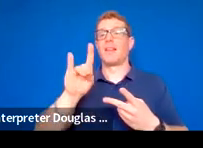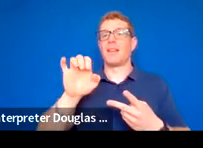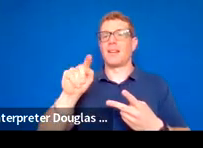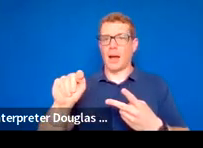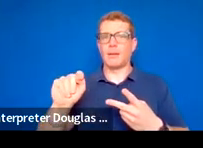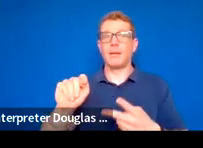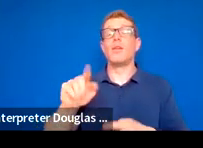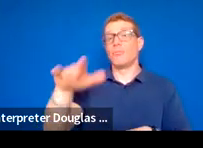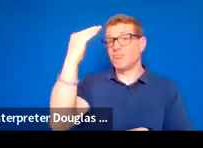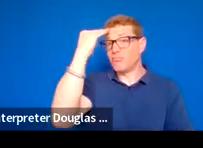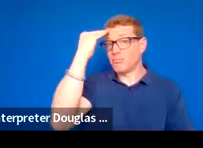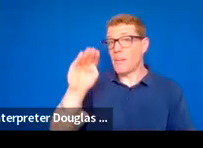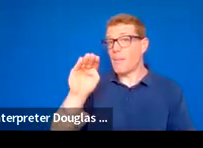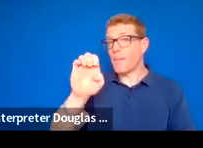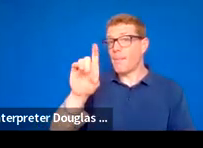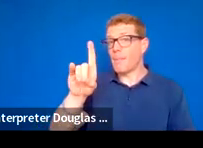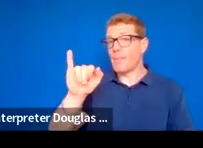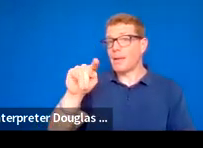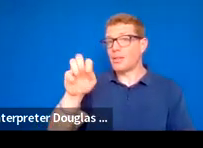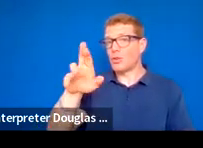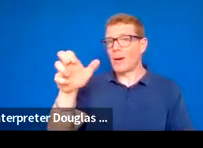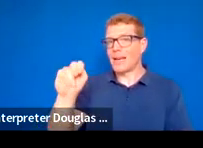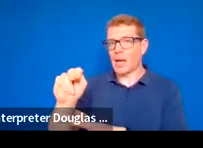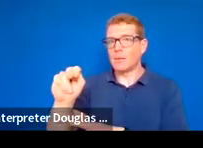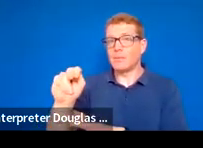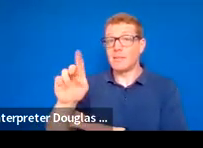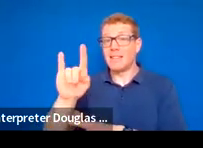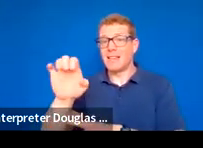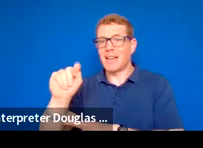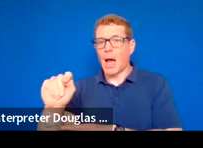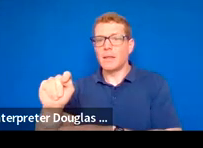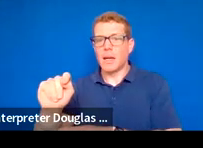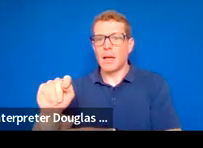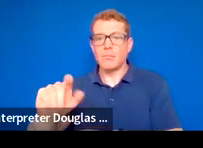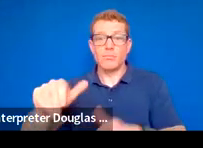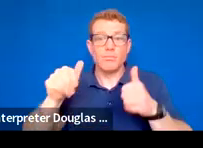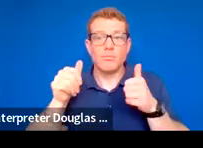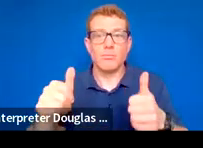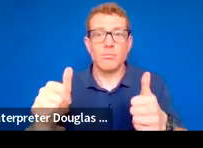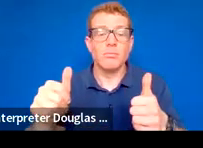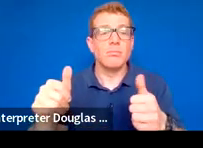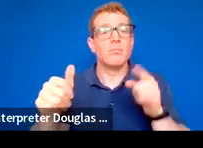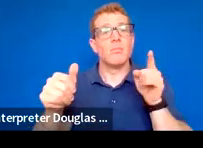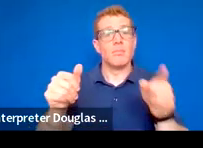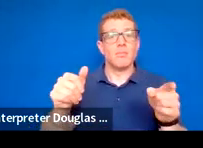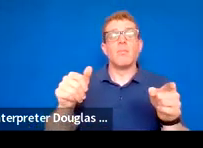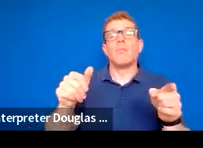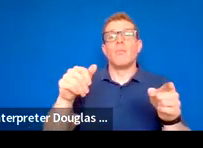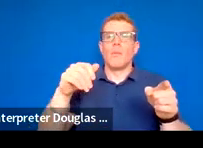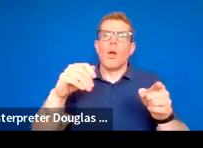Okay. fruits, veggies, healthy oils minimize jump, salt, fatty meets critical for brain health.